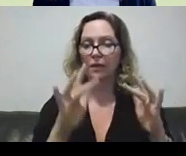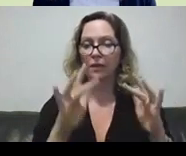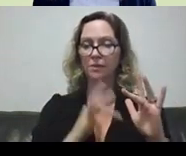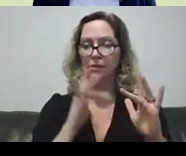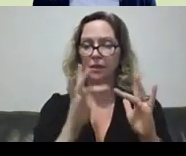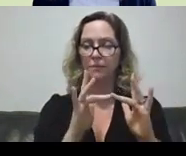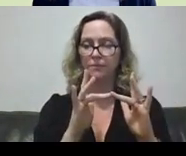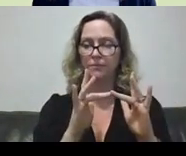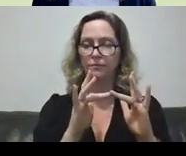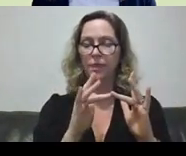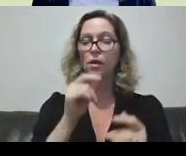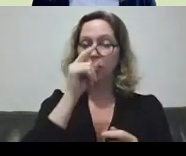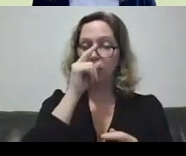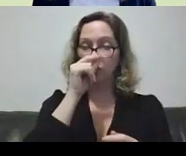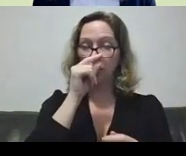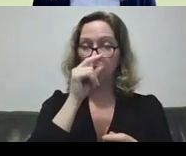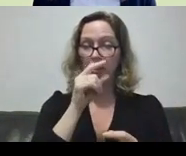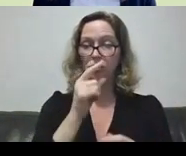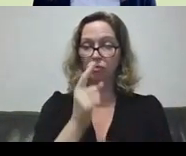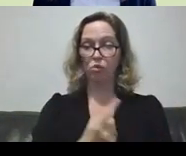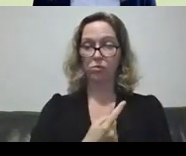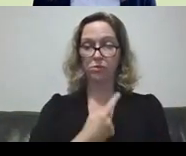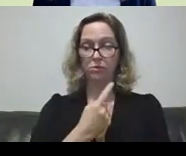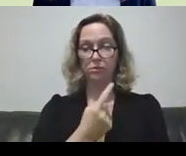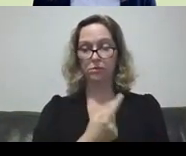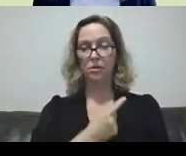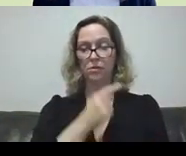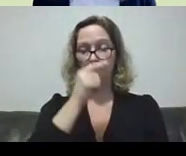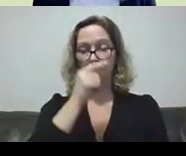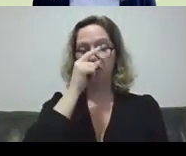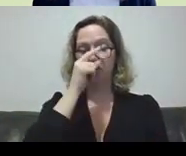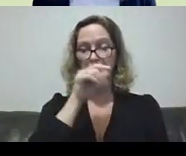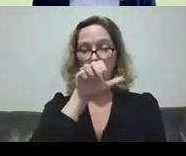support workers, if you've never looked into this it's definitely an